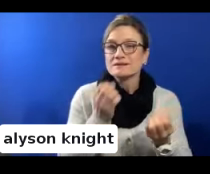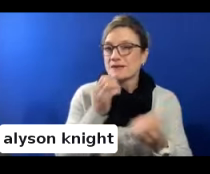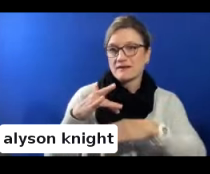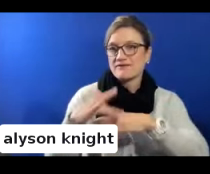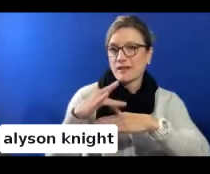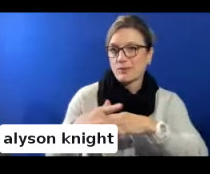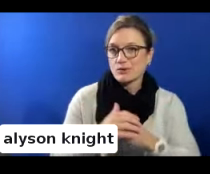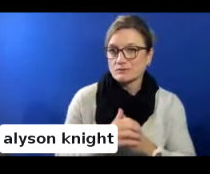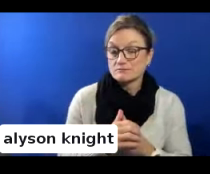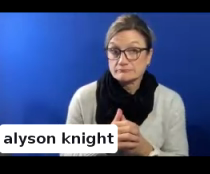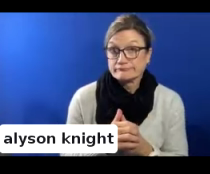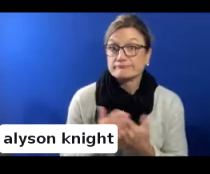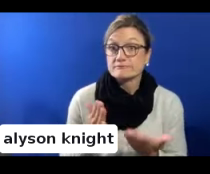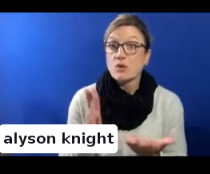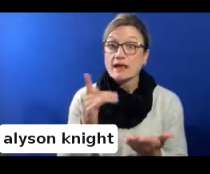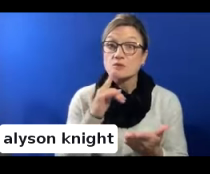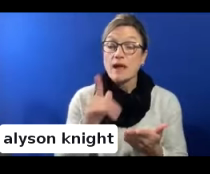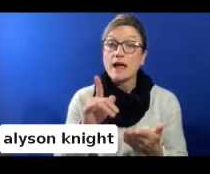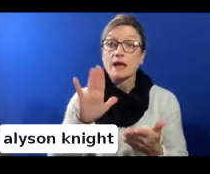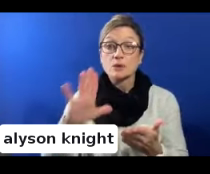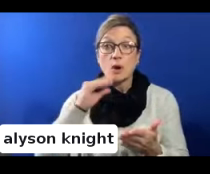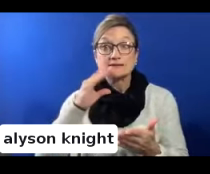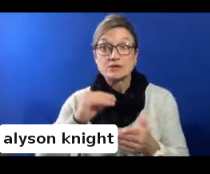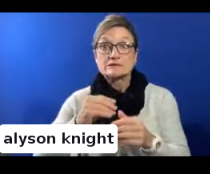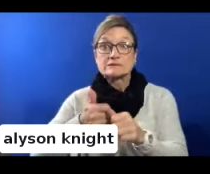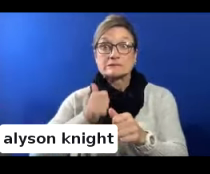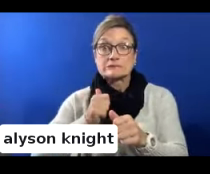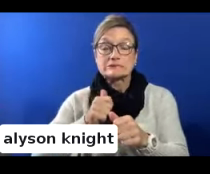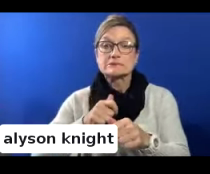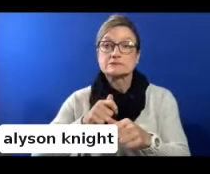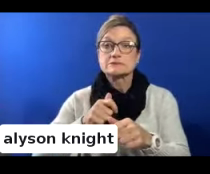That's why you're experiencing a timeline change.